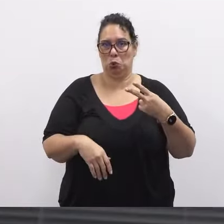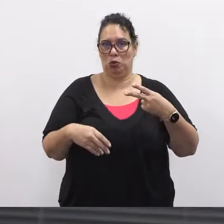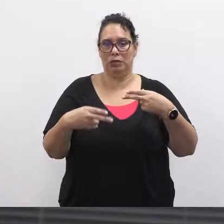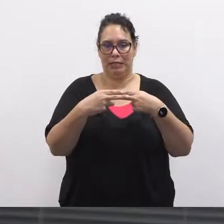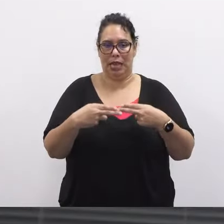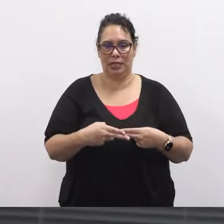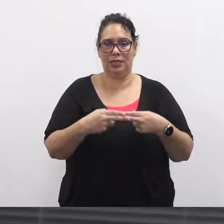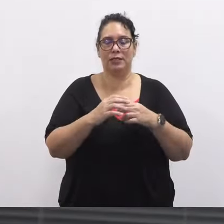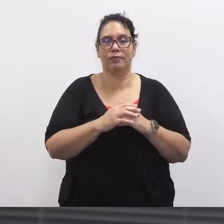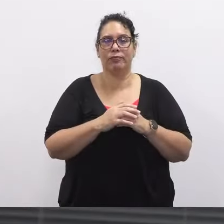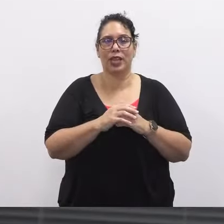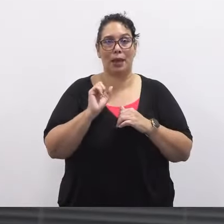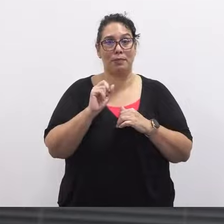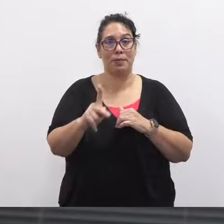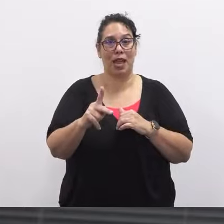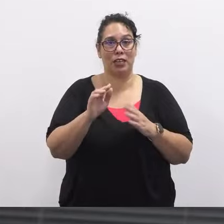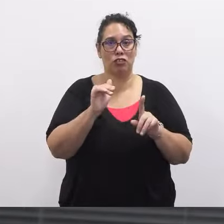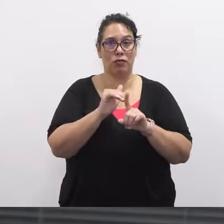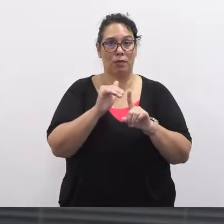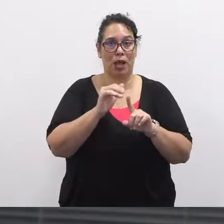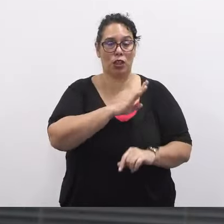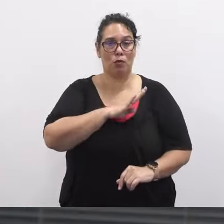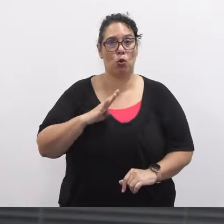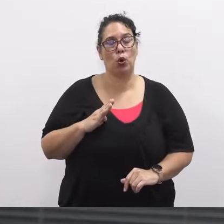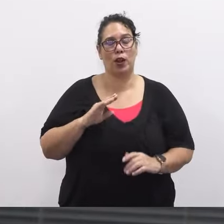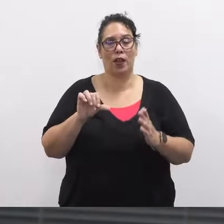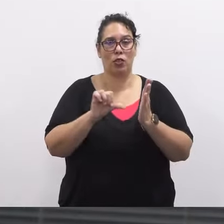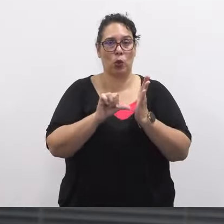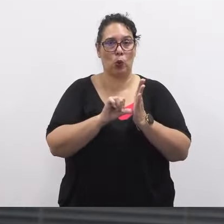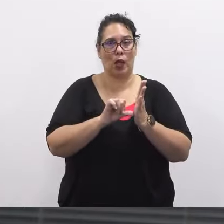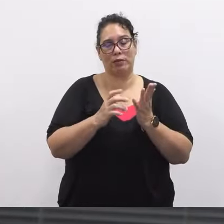And I'm back to remind the board and the community of the webpage that is dedicated